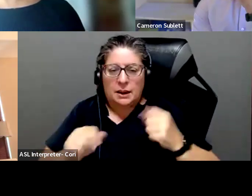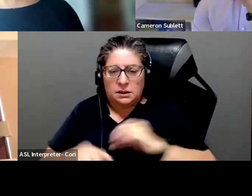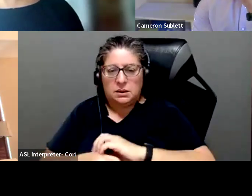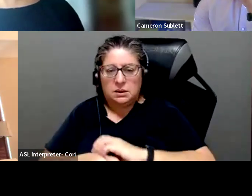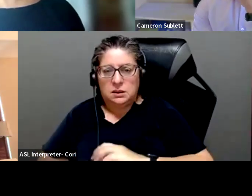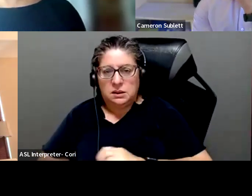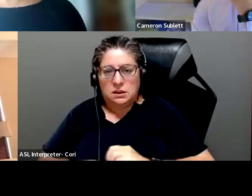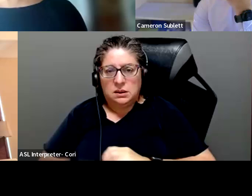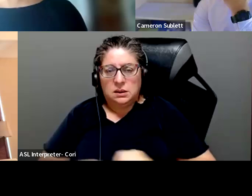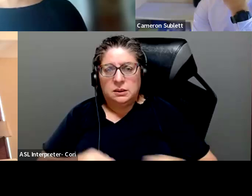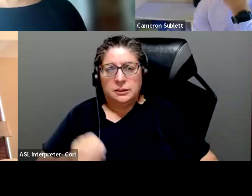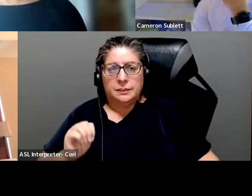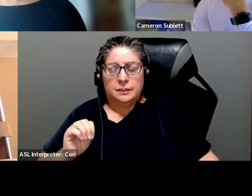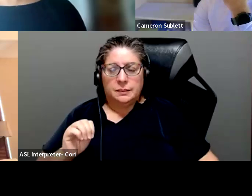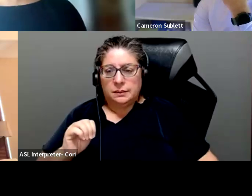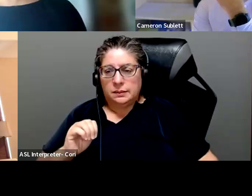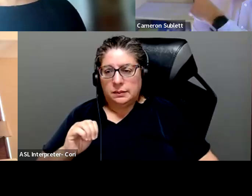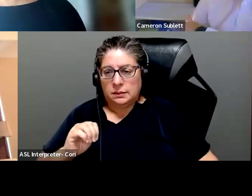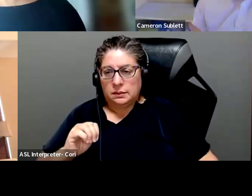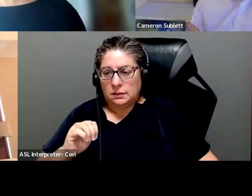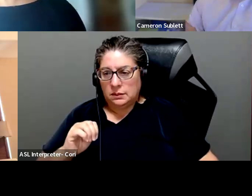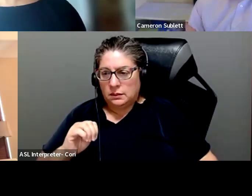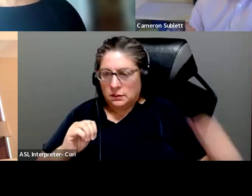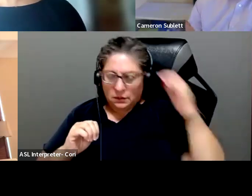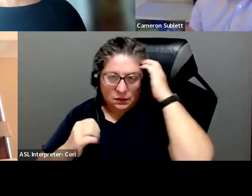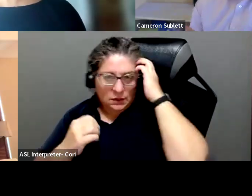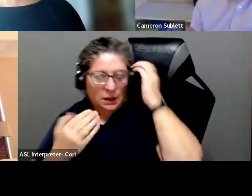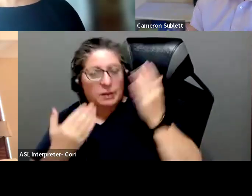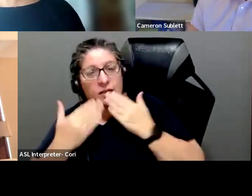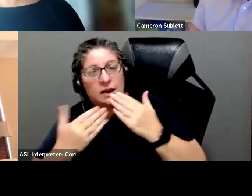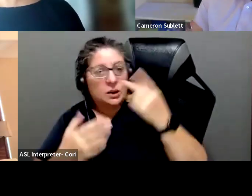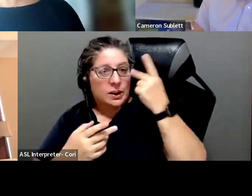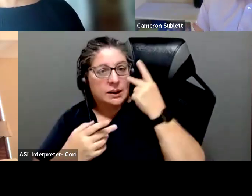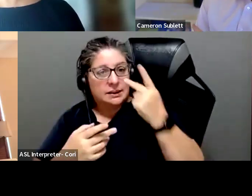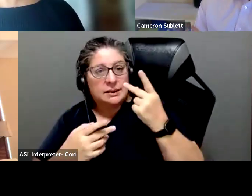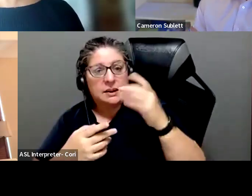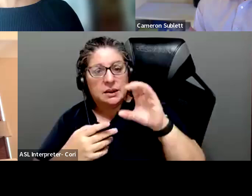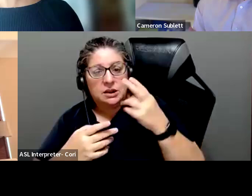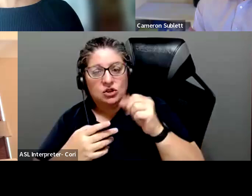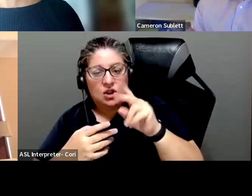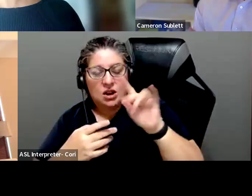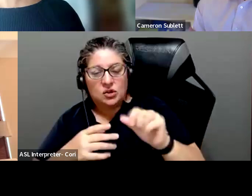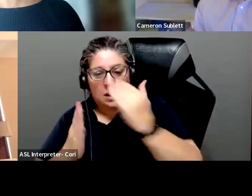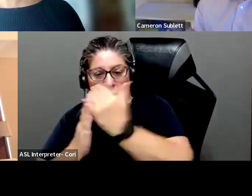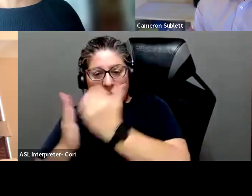And thank you I see Chandra Turpin has also listed 2 resources the American